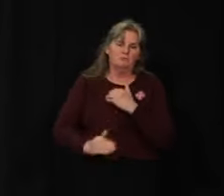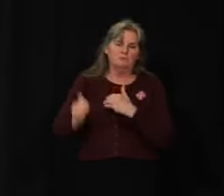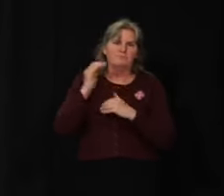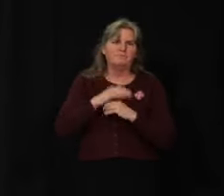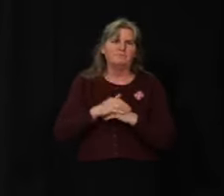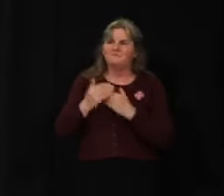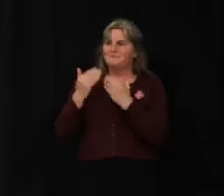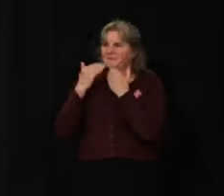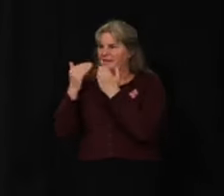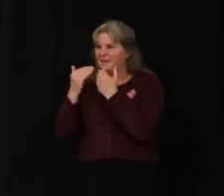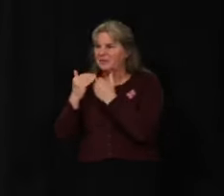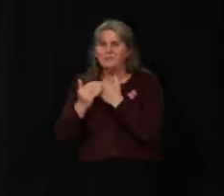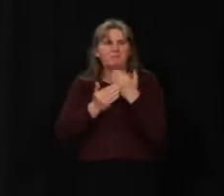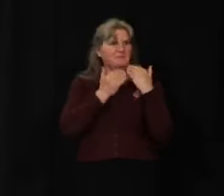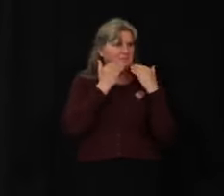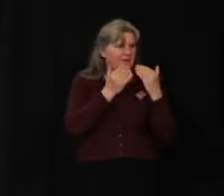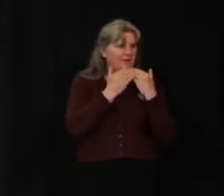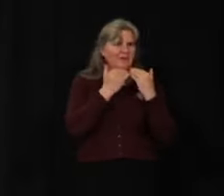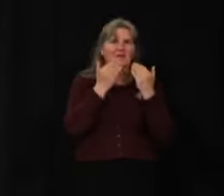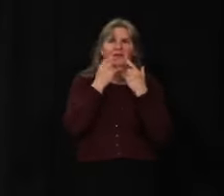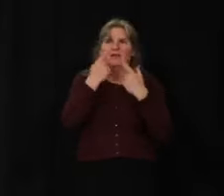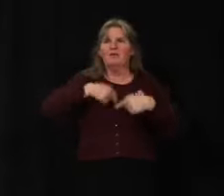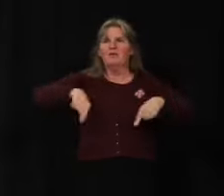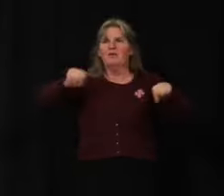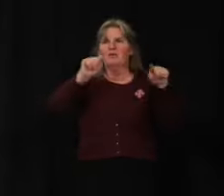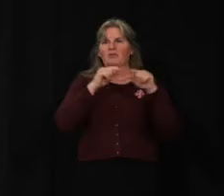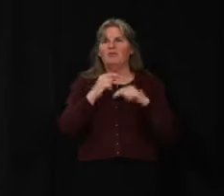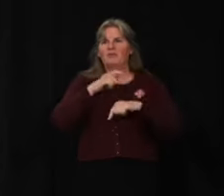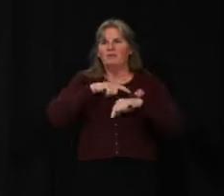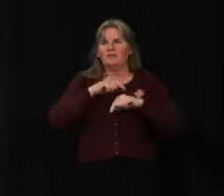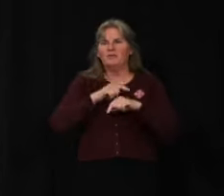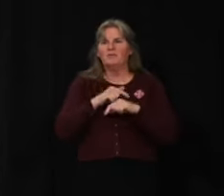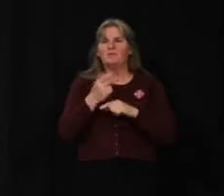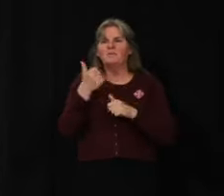we are allowing, offering for the opposition. Whether they choose to take it